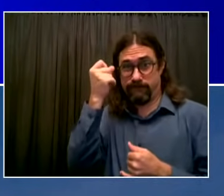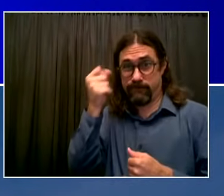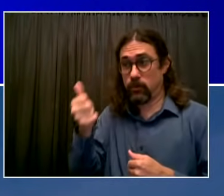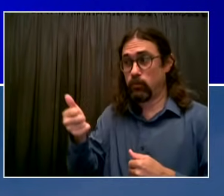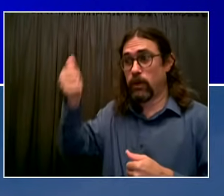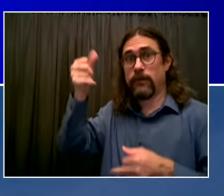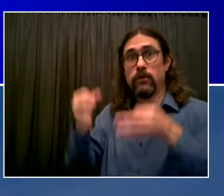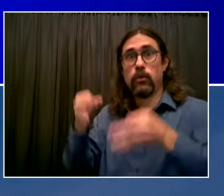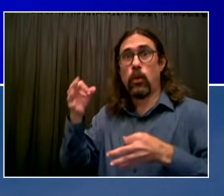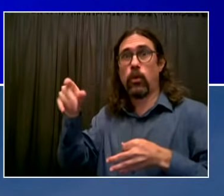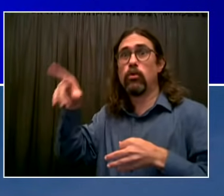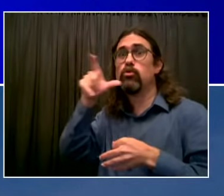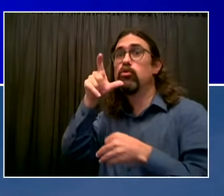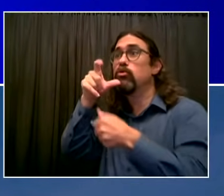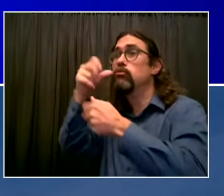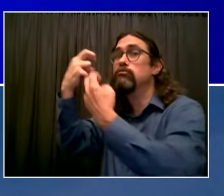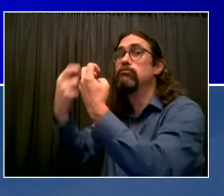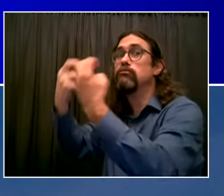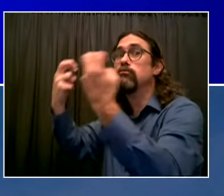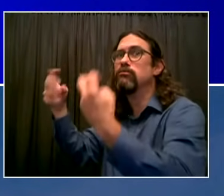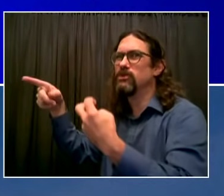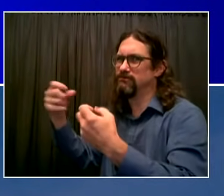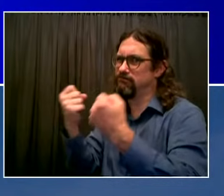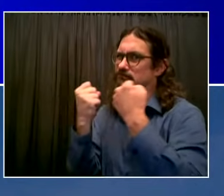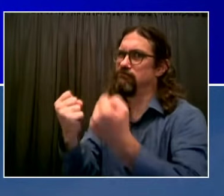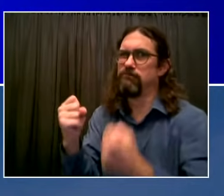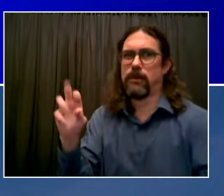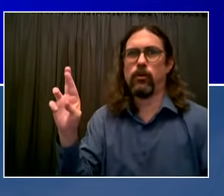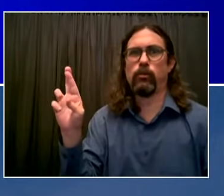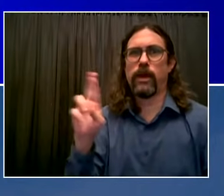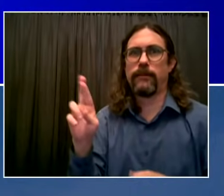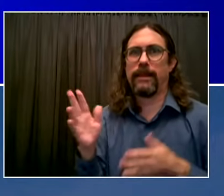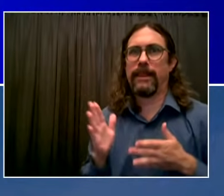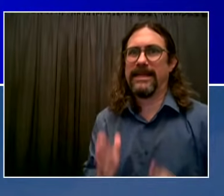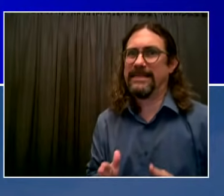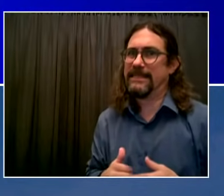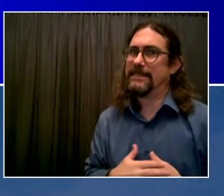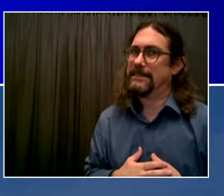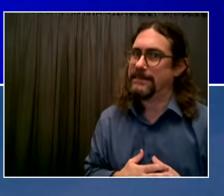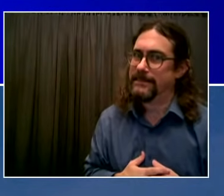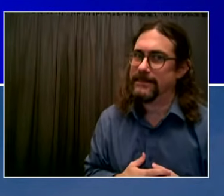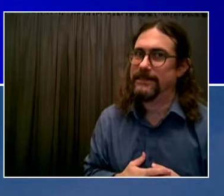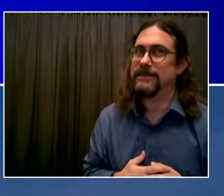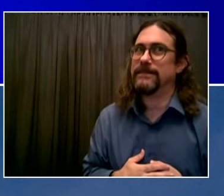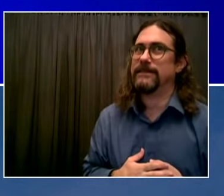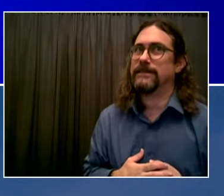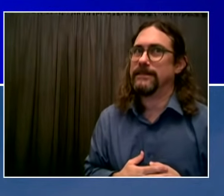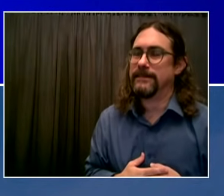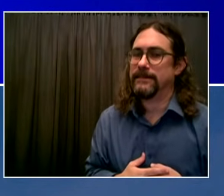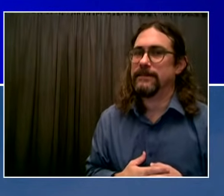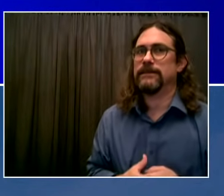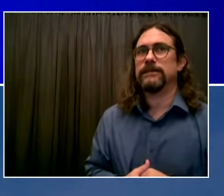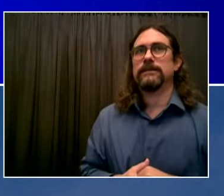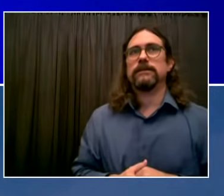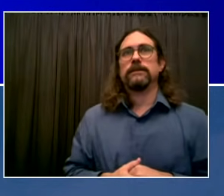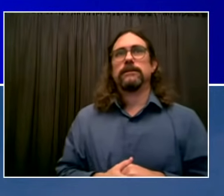HET NVCOERSATION WITH ALL MY COMMISSIONERS OVER THE YEARS, STRONG, CLEAR GUN